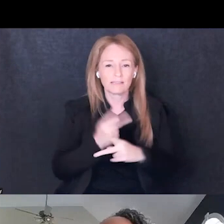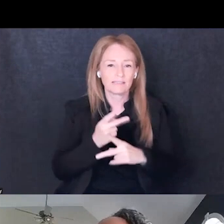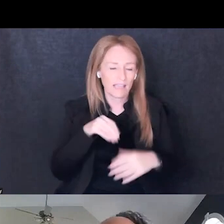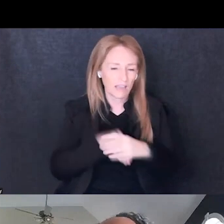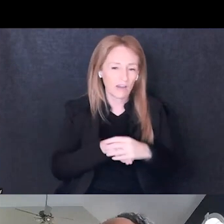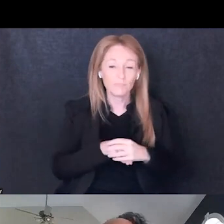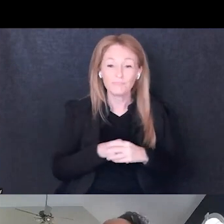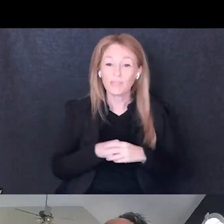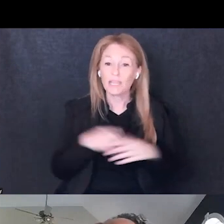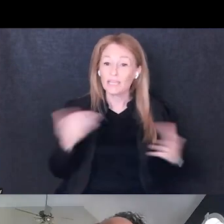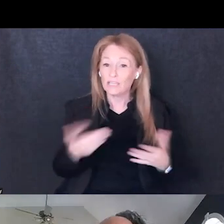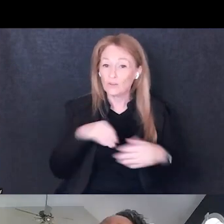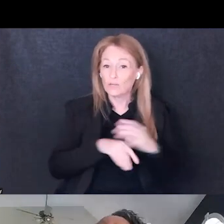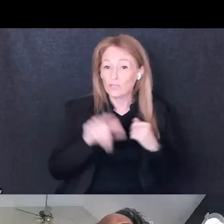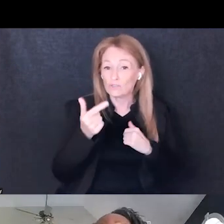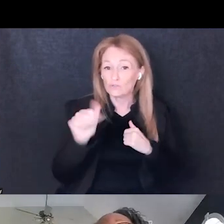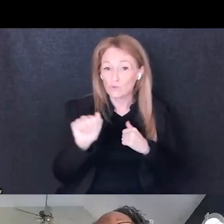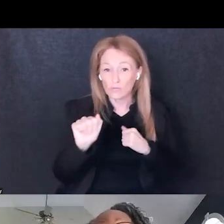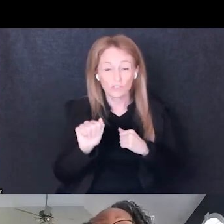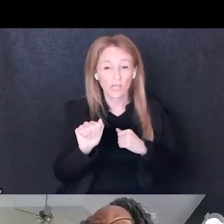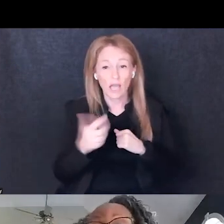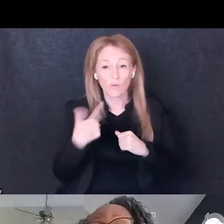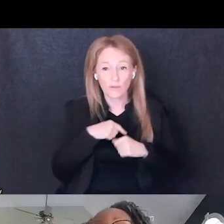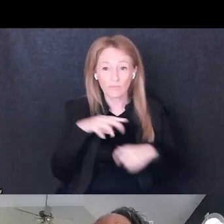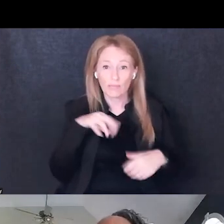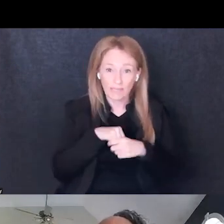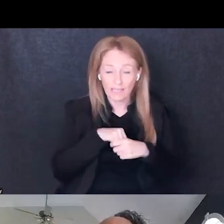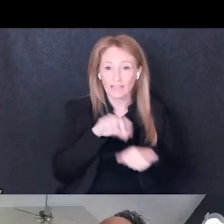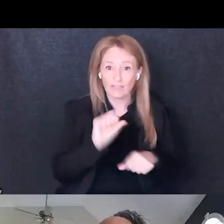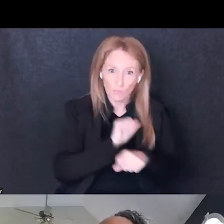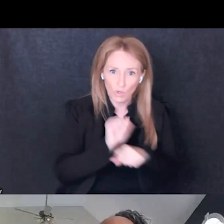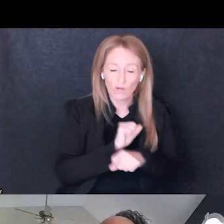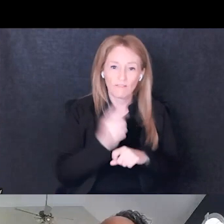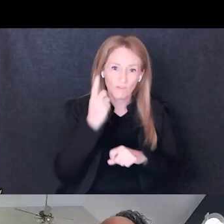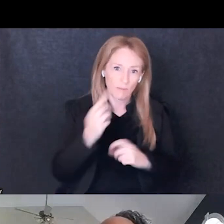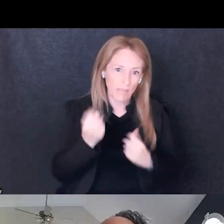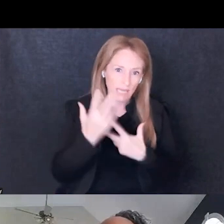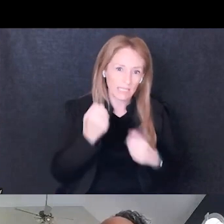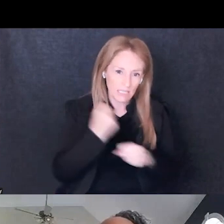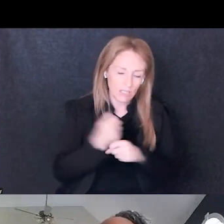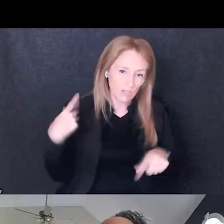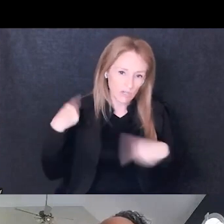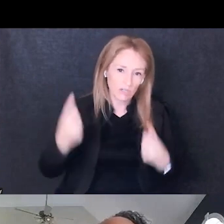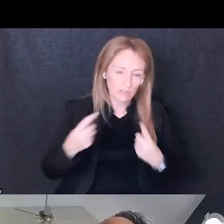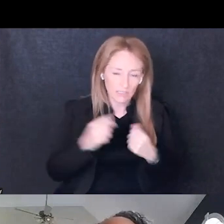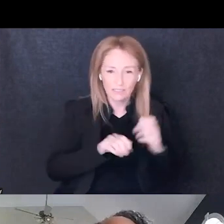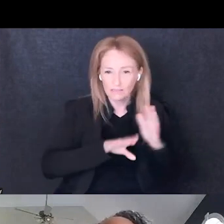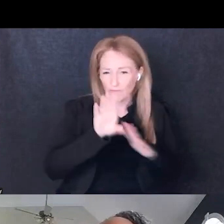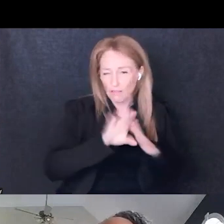WE HAVE BEEN IN THE GAME FOR YEARS IN TERMS OF DEVELOPING THE CRISIS SYSTEM.